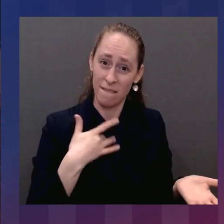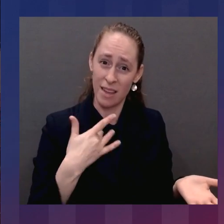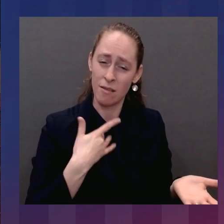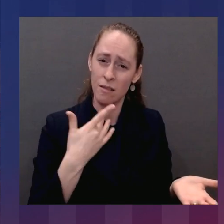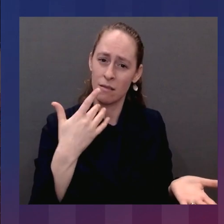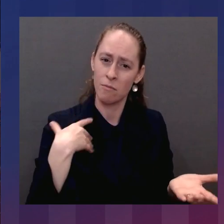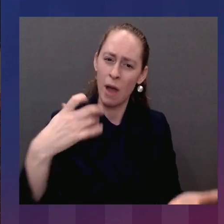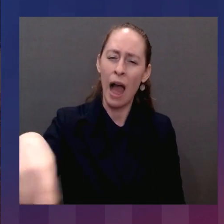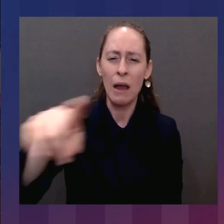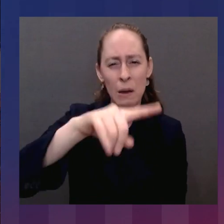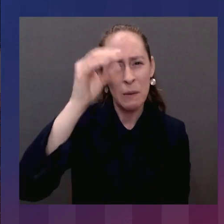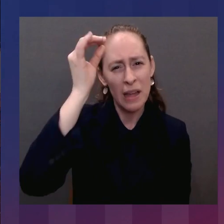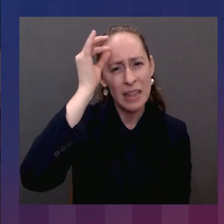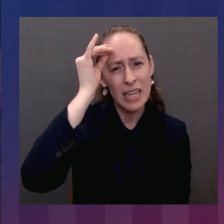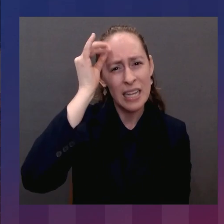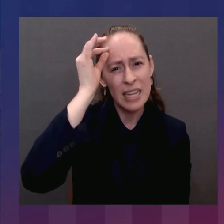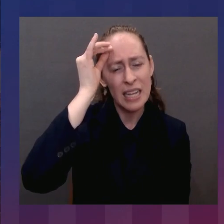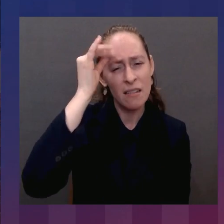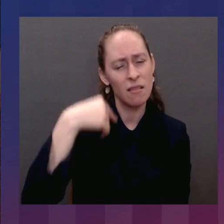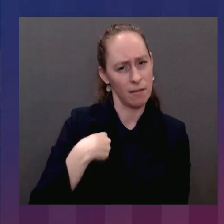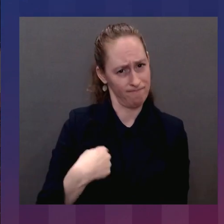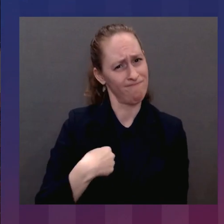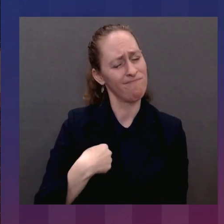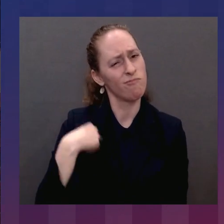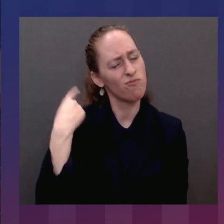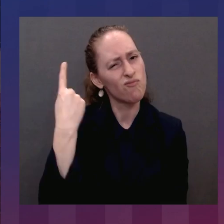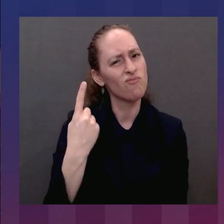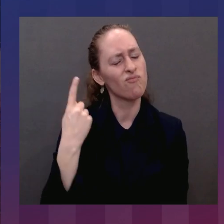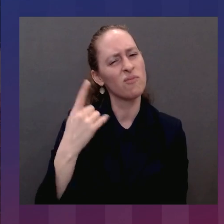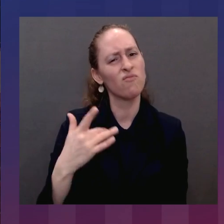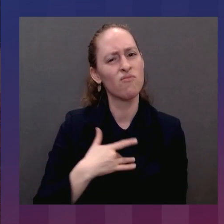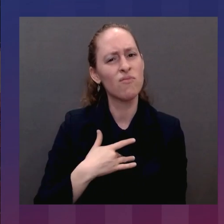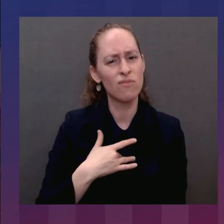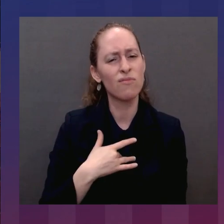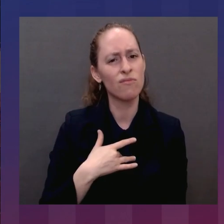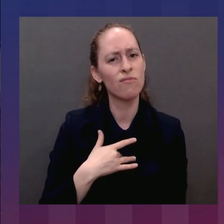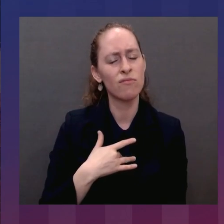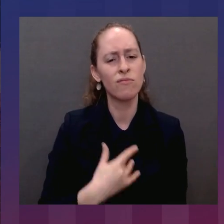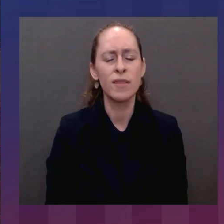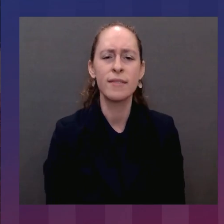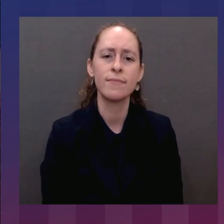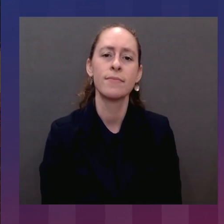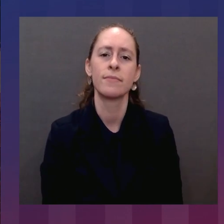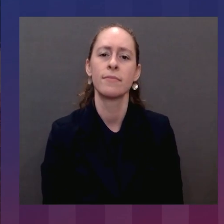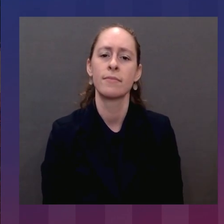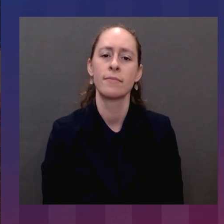You know, Joshua is here with us tonight, but yesterday was his birthday. Happy birthday, buddy, by the way.